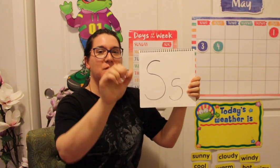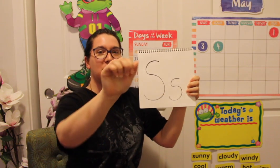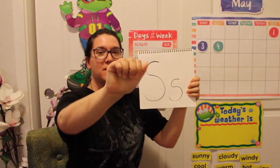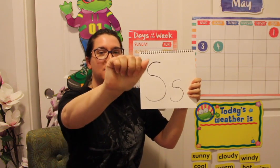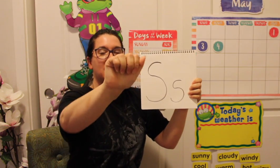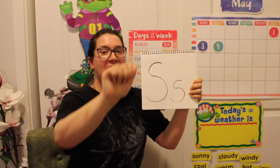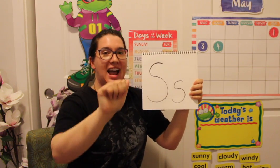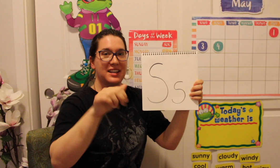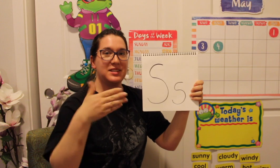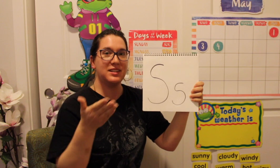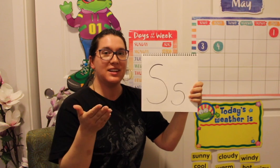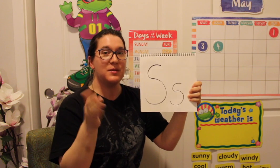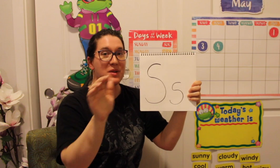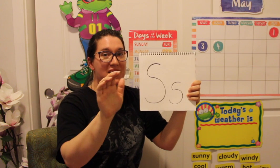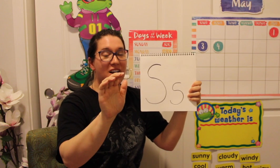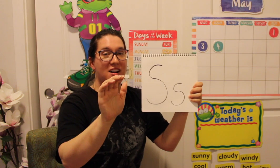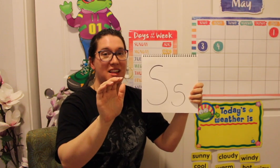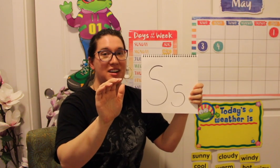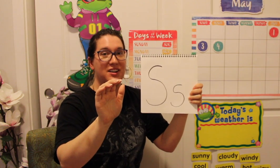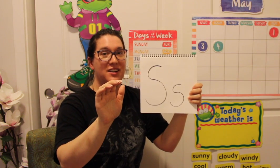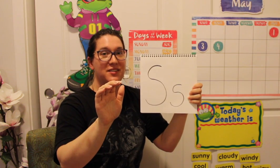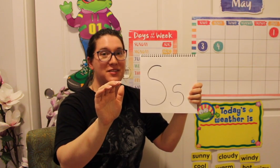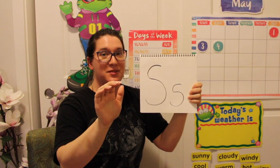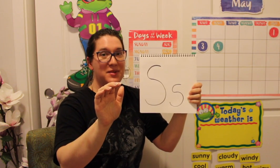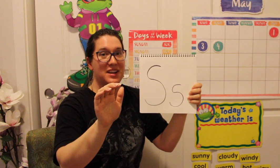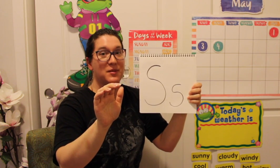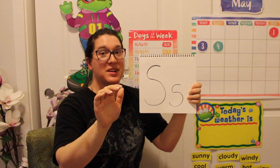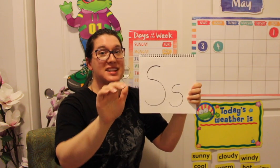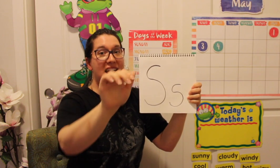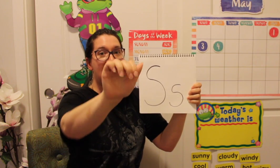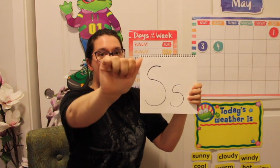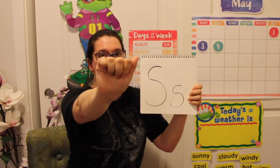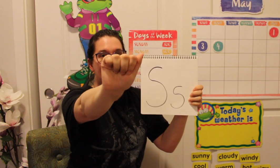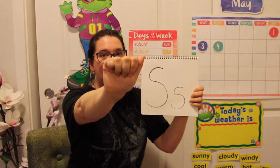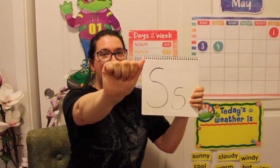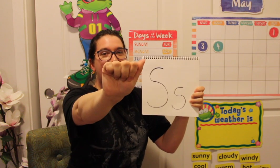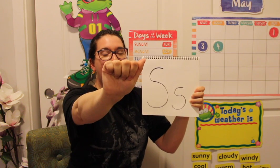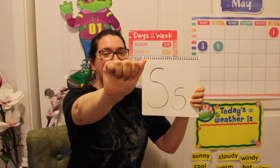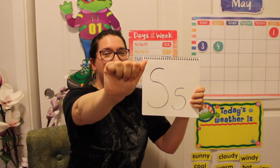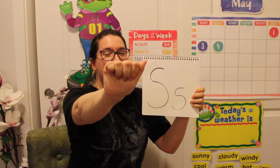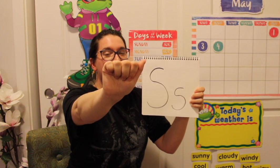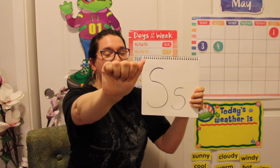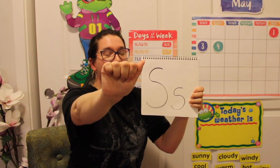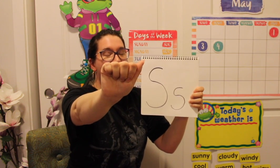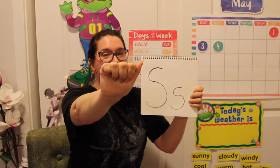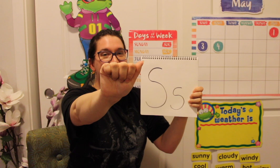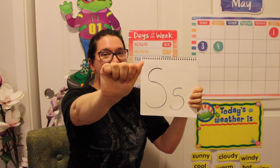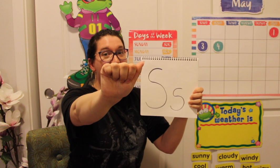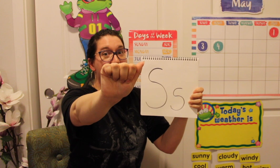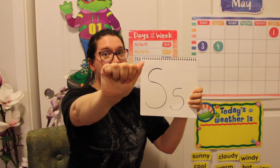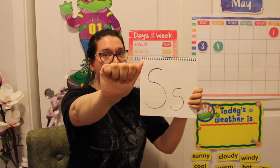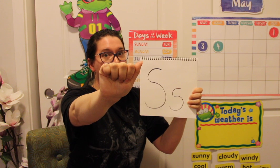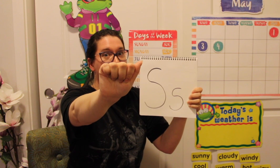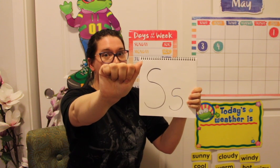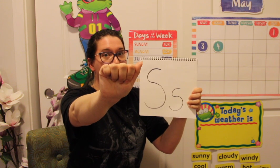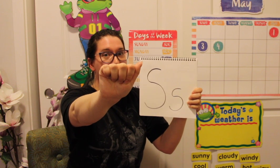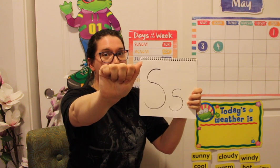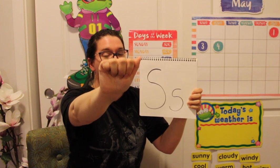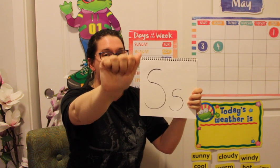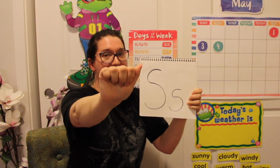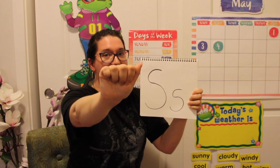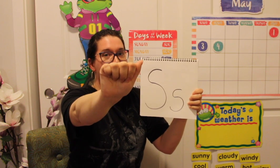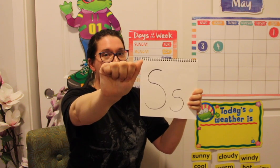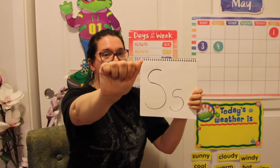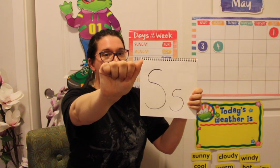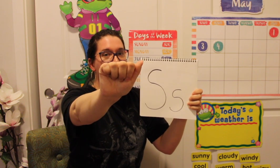last week our letter of the week was "a" and "S" and "A" are very close so "A" and then